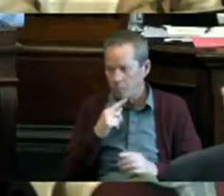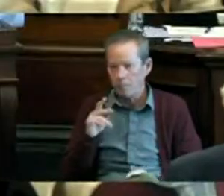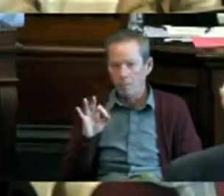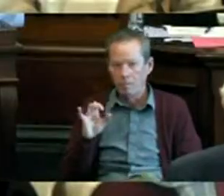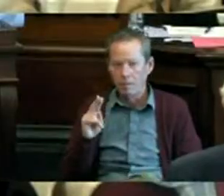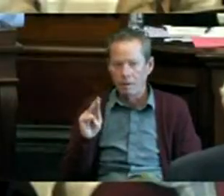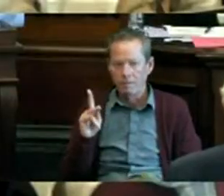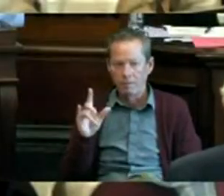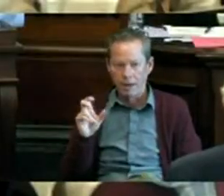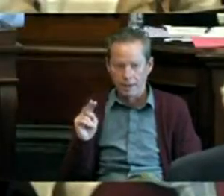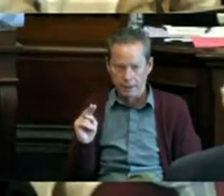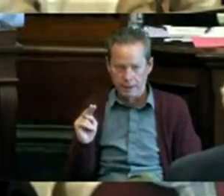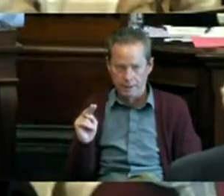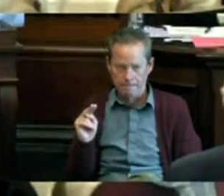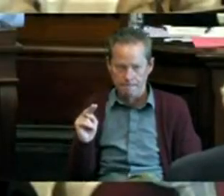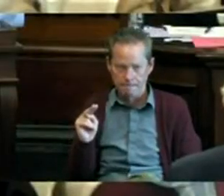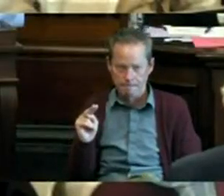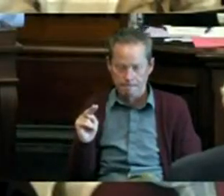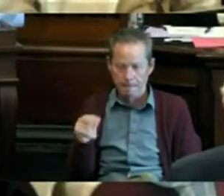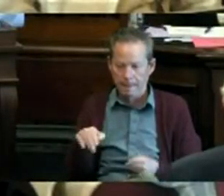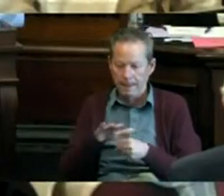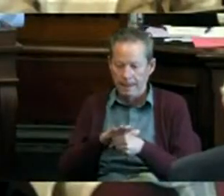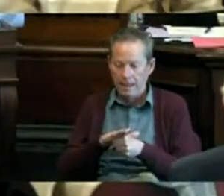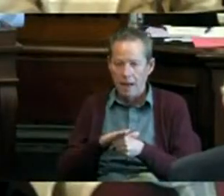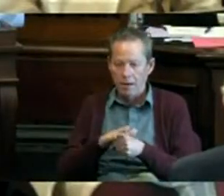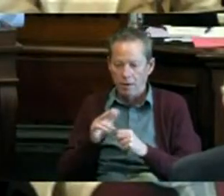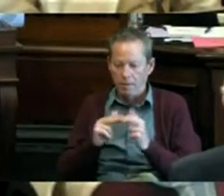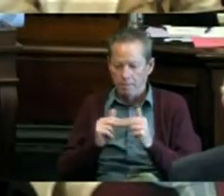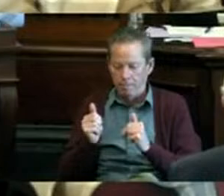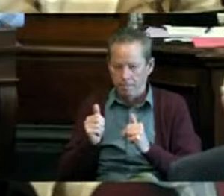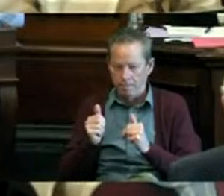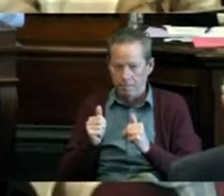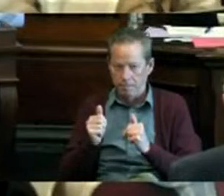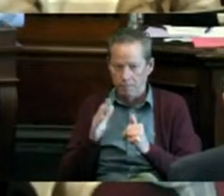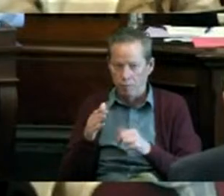school district, but we